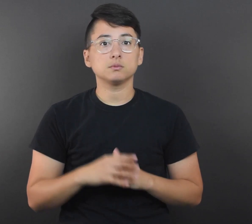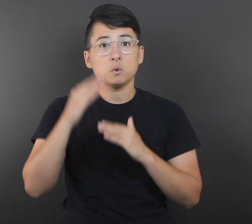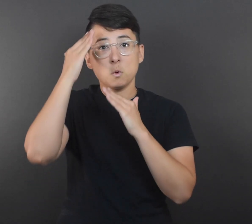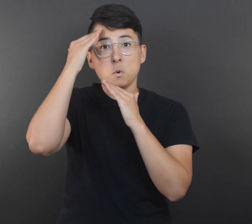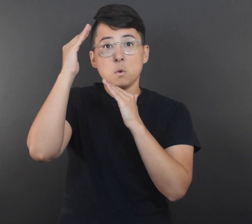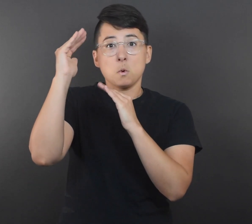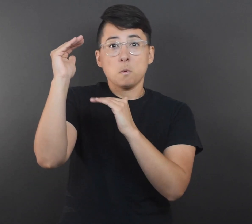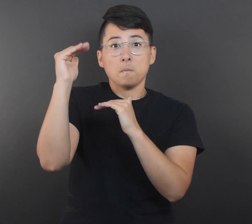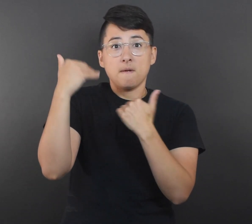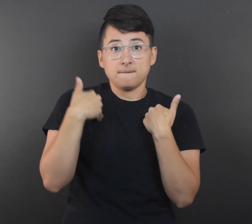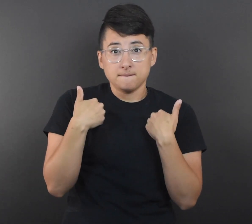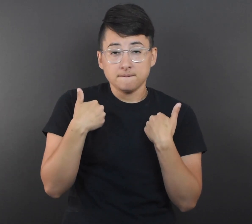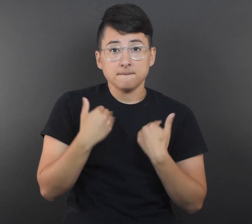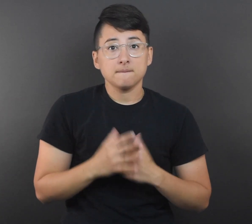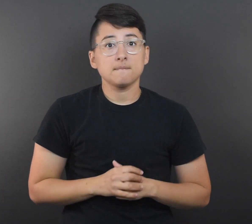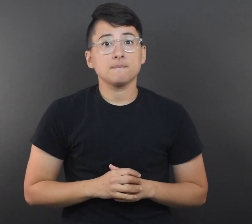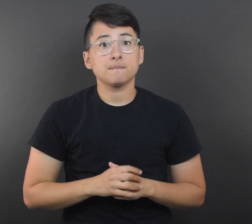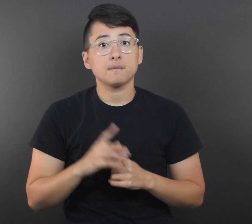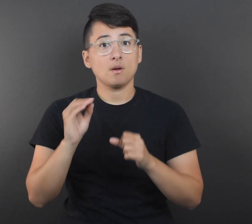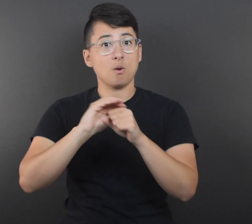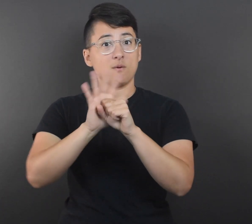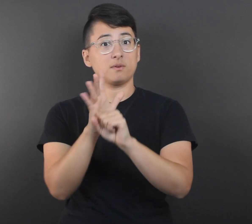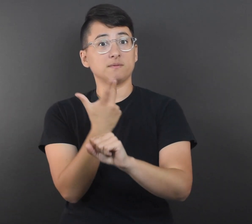A glimmer of hope: COVID-19 vaccines